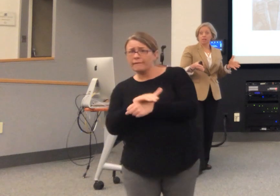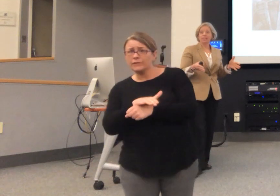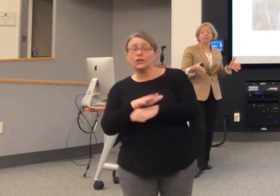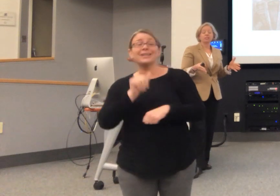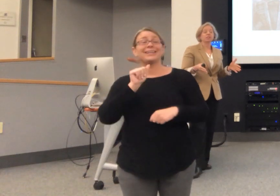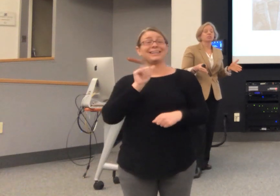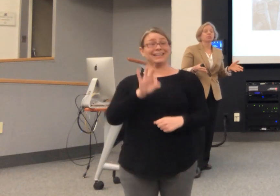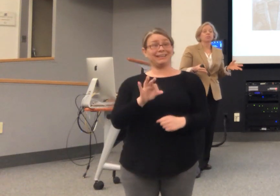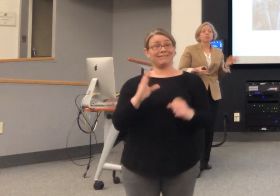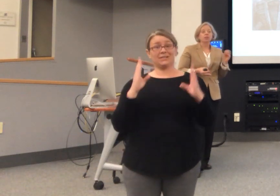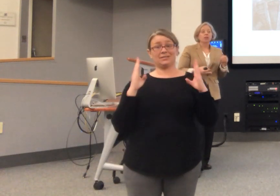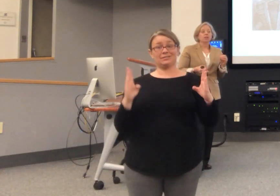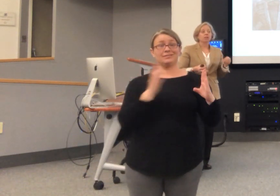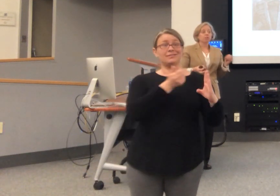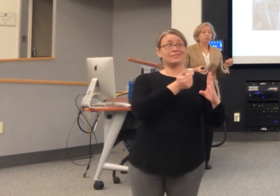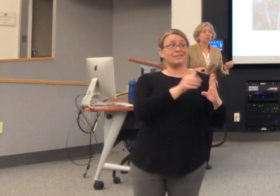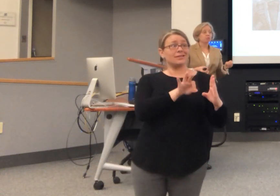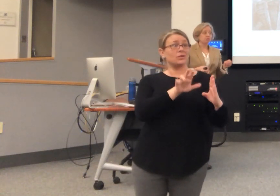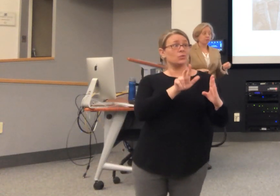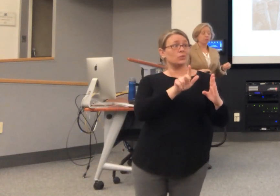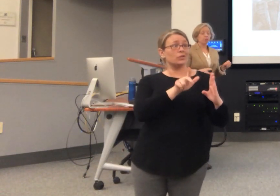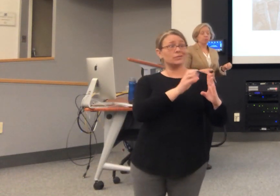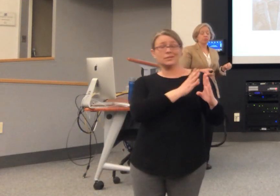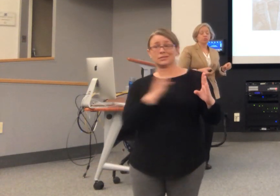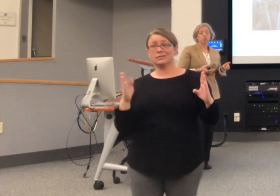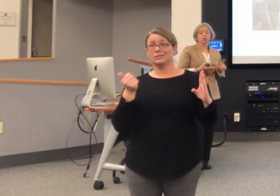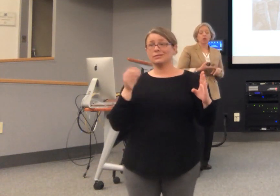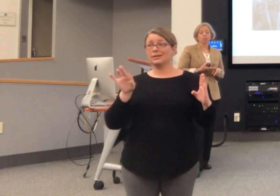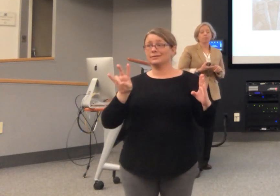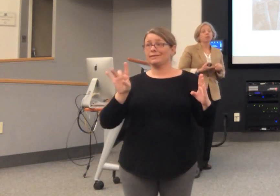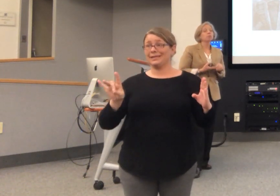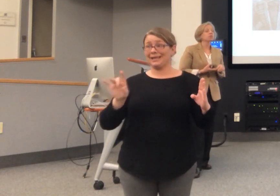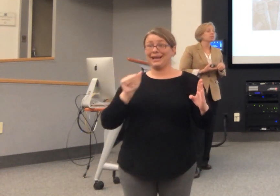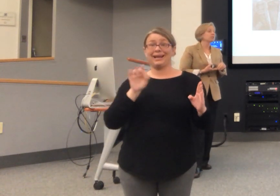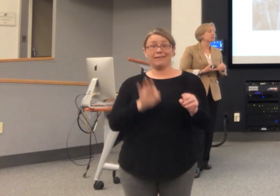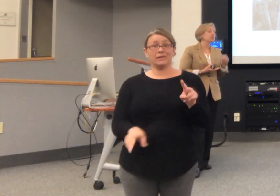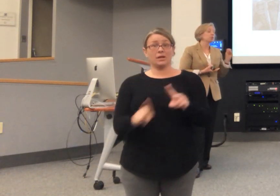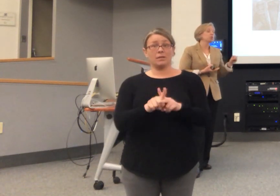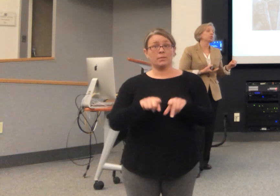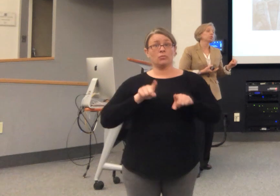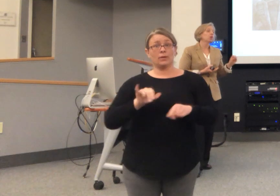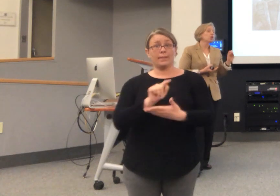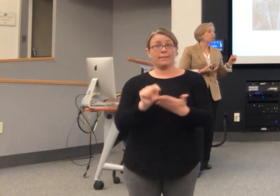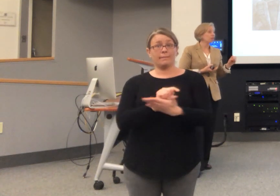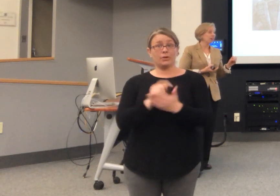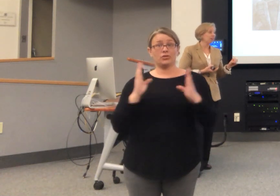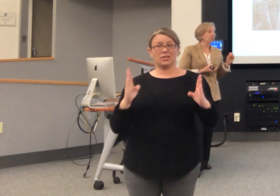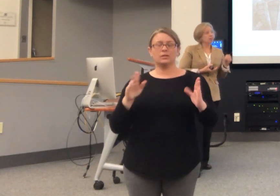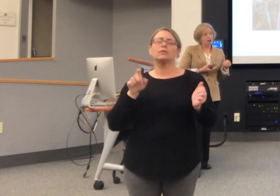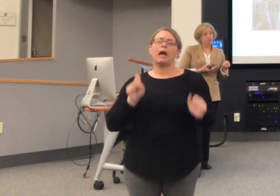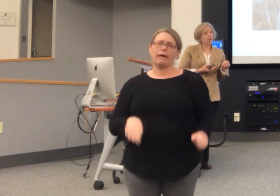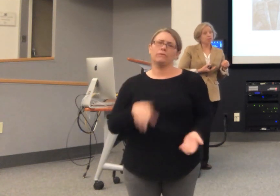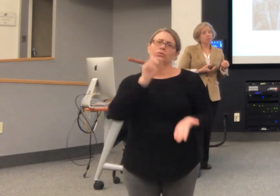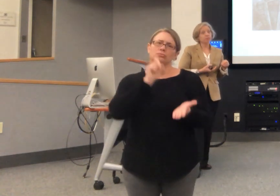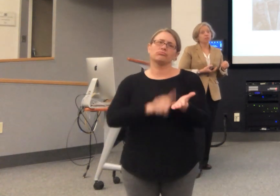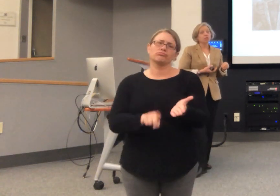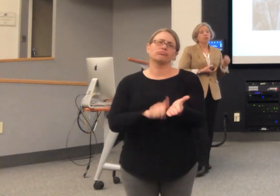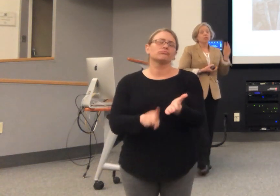It's not an easy answer. And a couple resources I point people to, the main one is if you Google Cornell copyright,